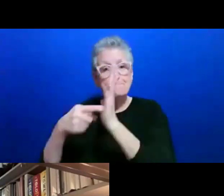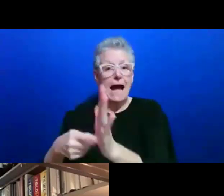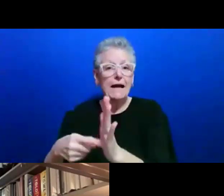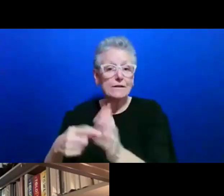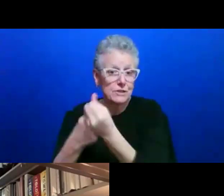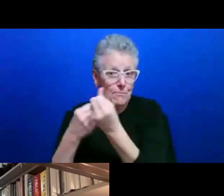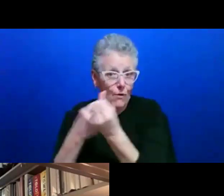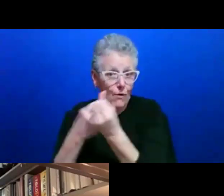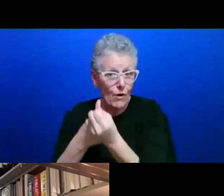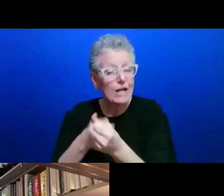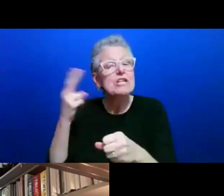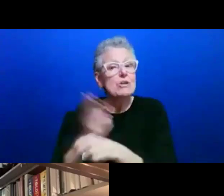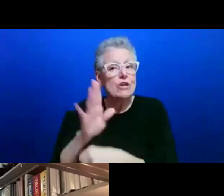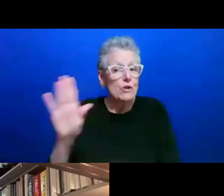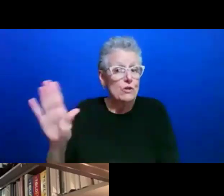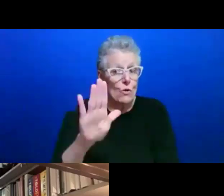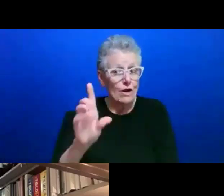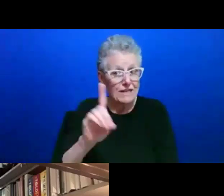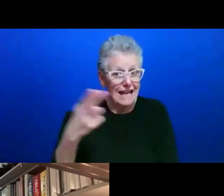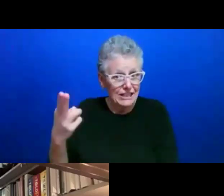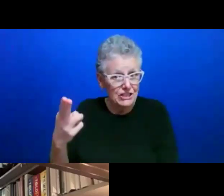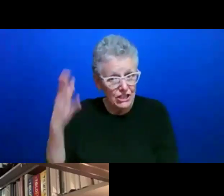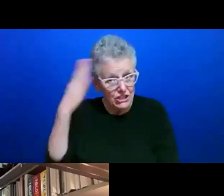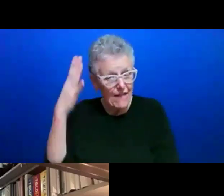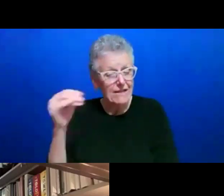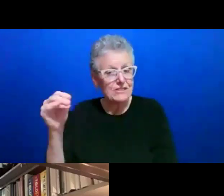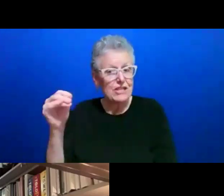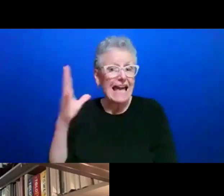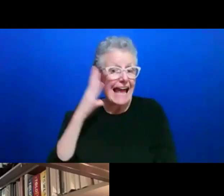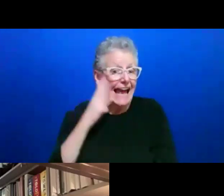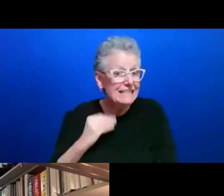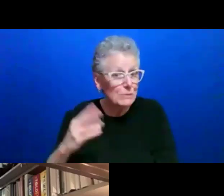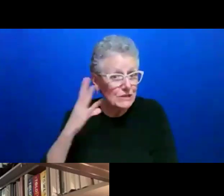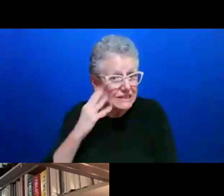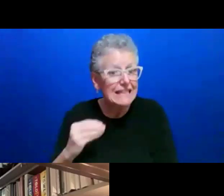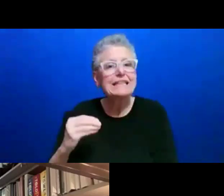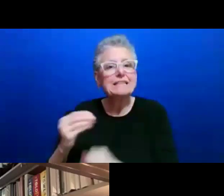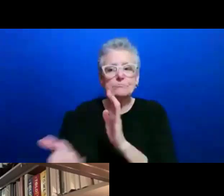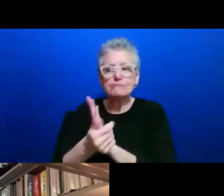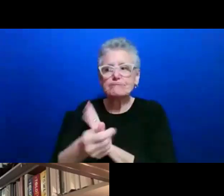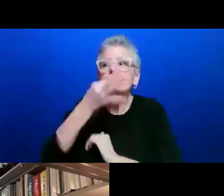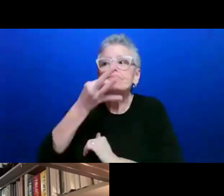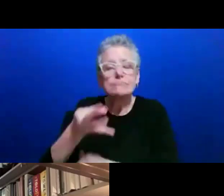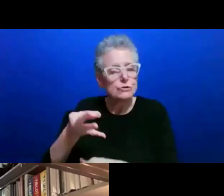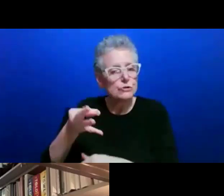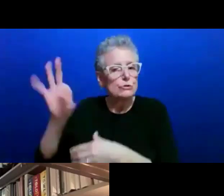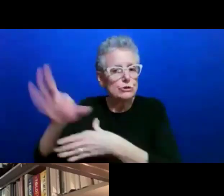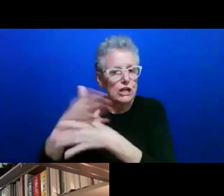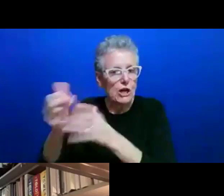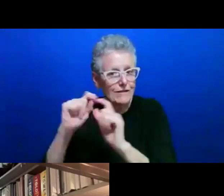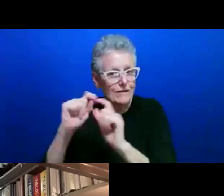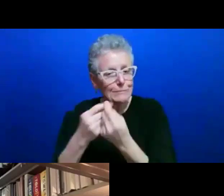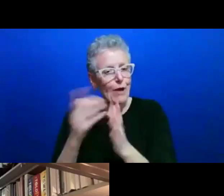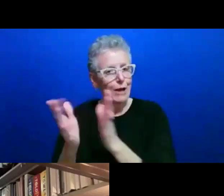and expertise to share with the team as well. So I just commend all of you for all of your efforts